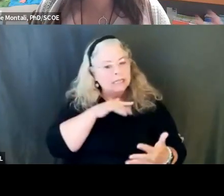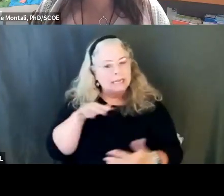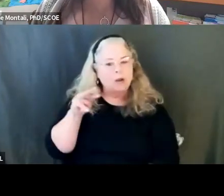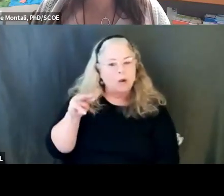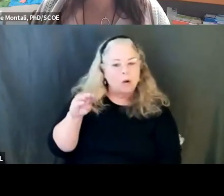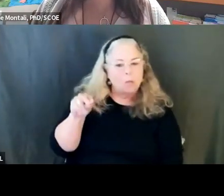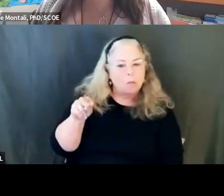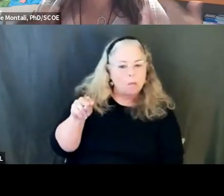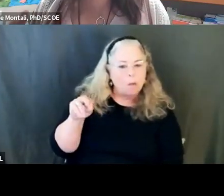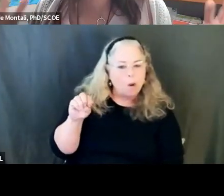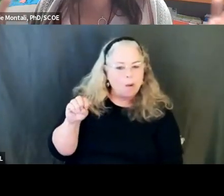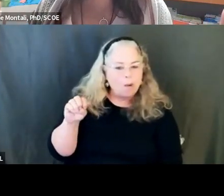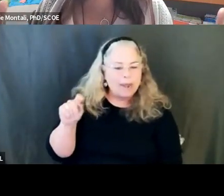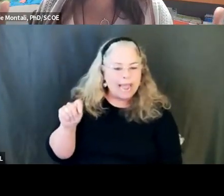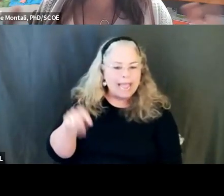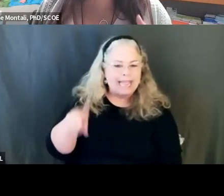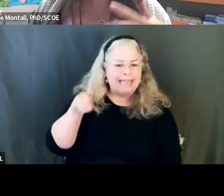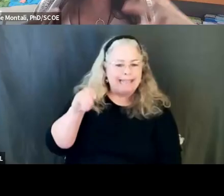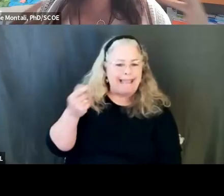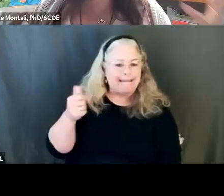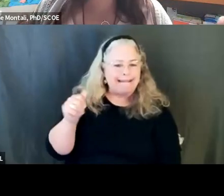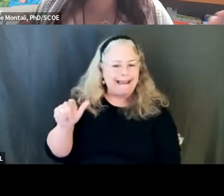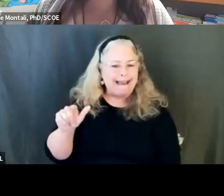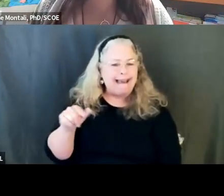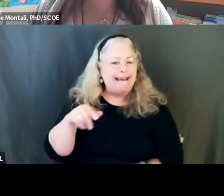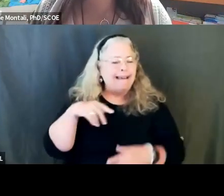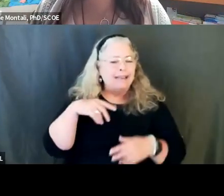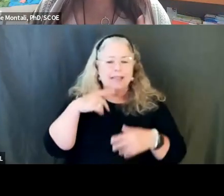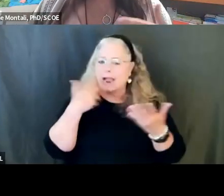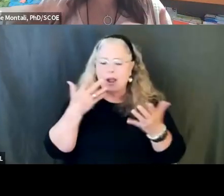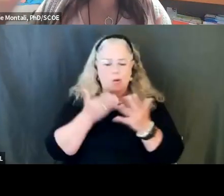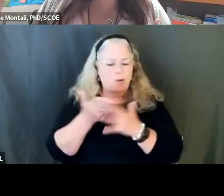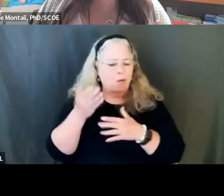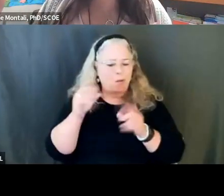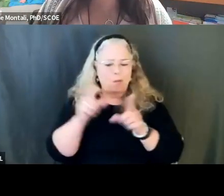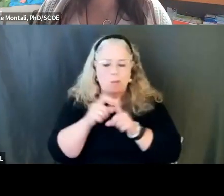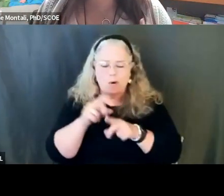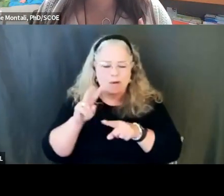Degas through these rich children's literature gorgeous vocabulary. Kitchen sets were turned